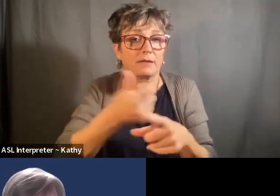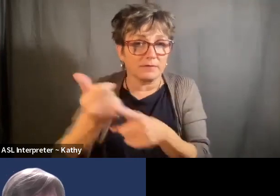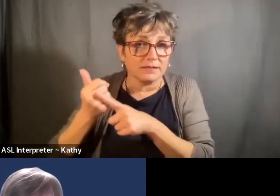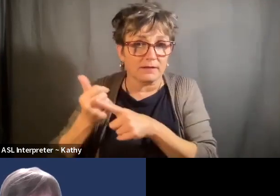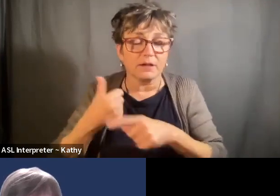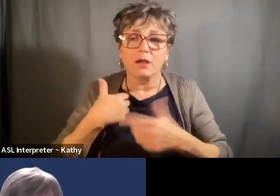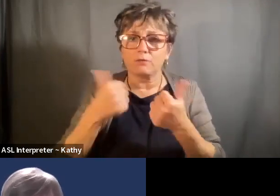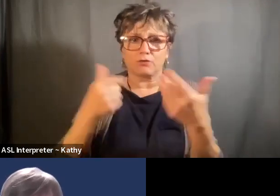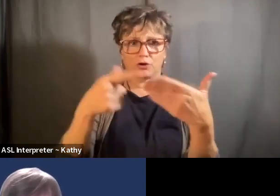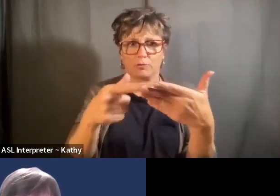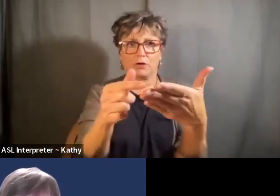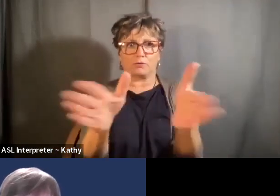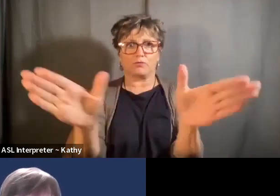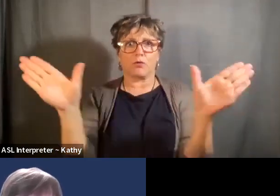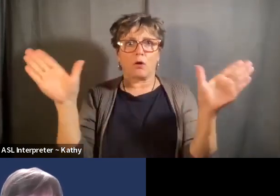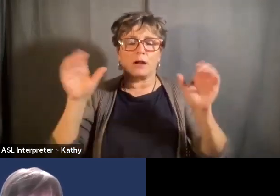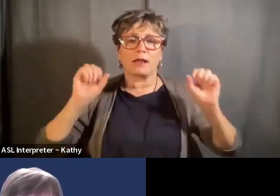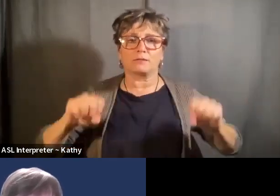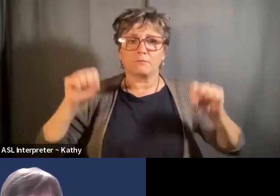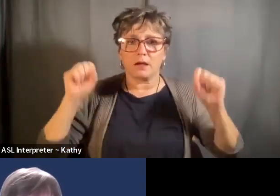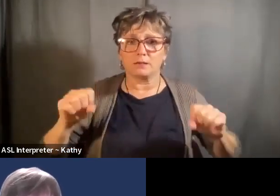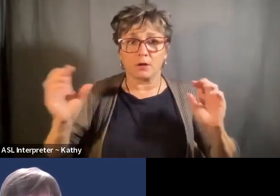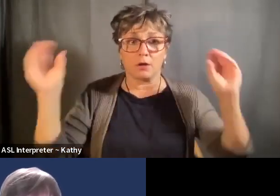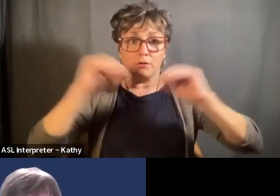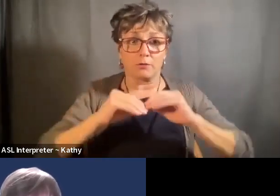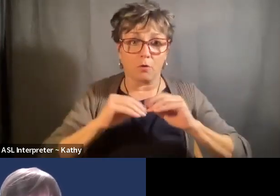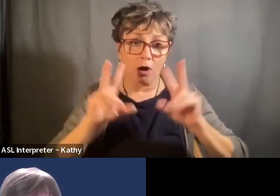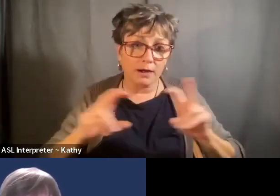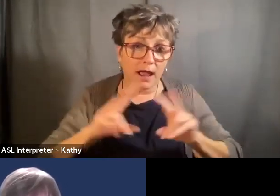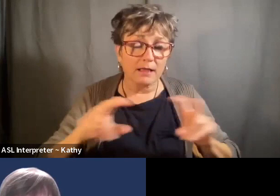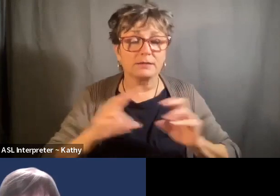more analysis that can be done, the more, you know, more feedback we can get back to the communities.